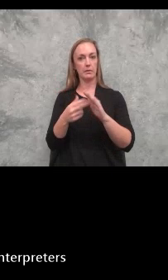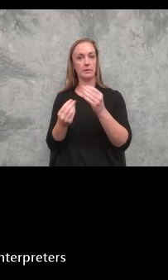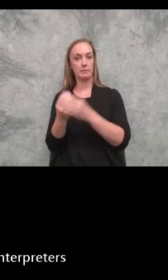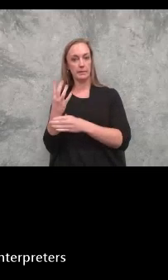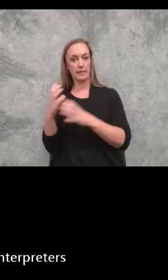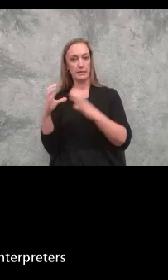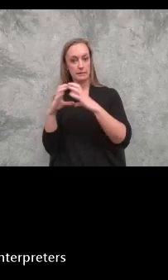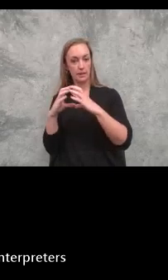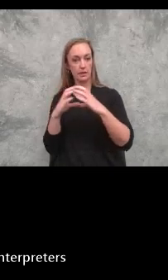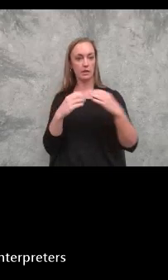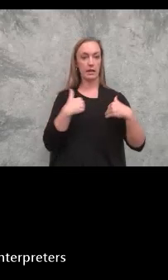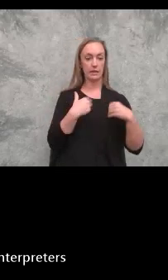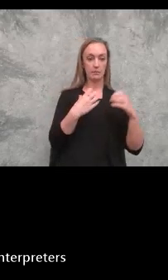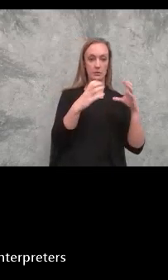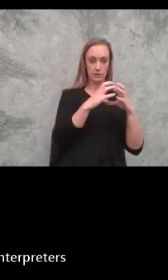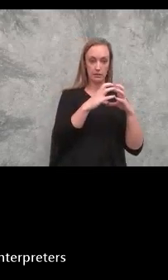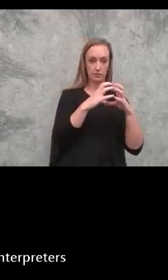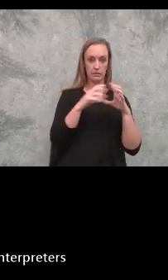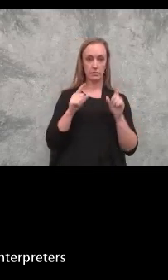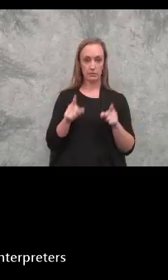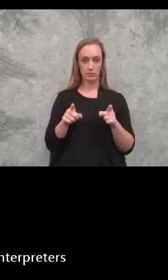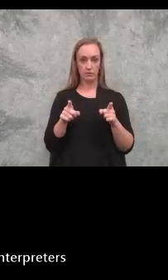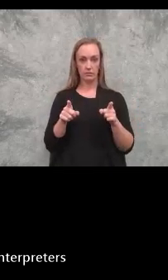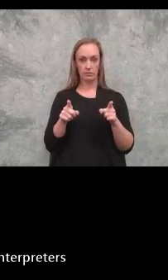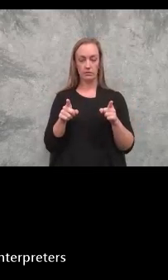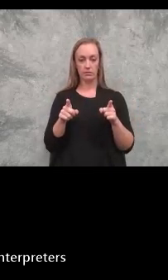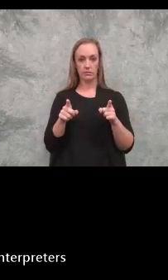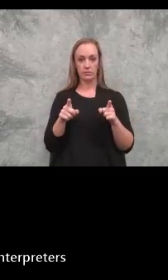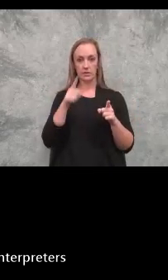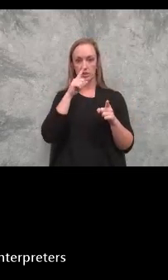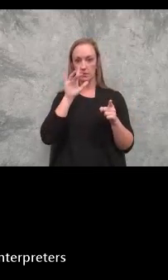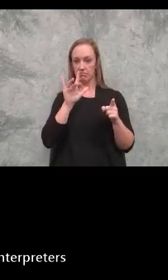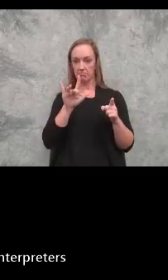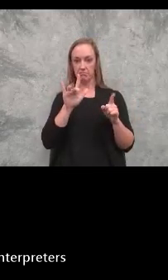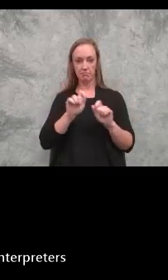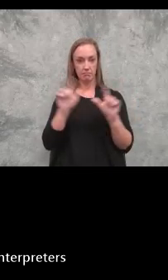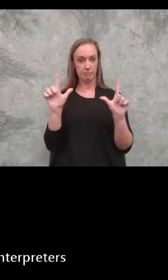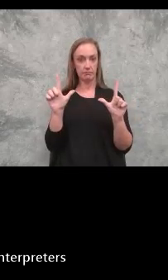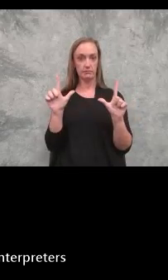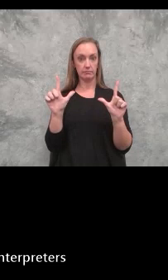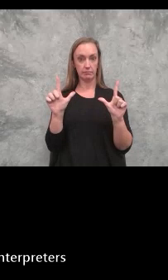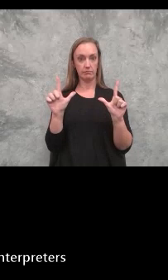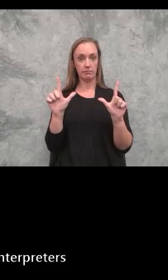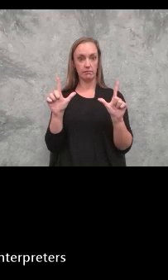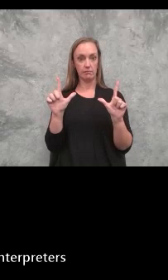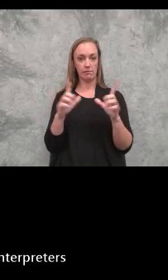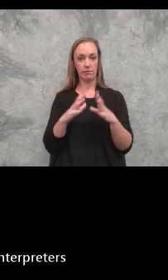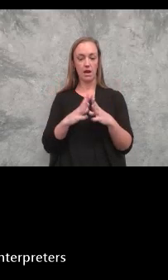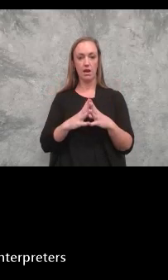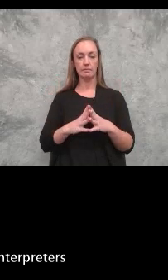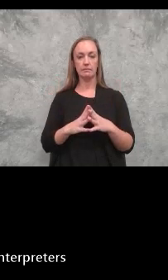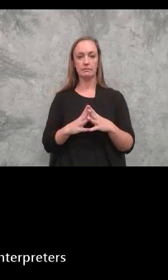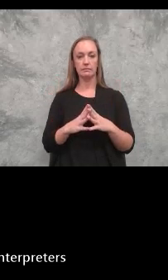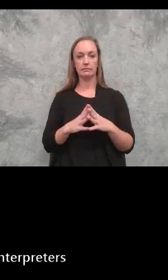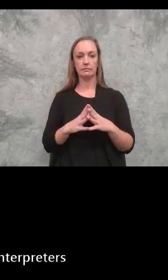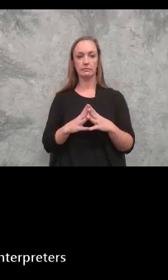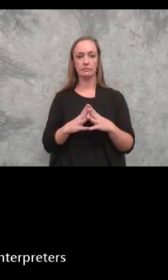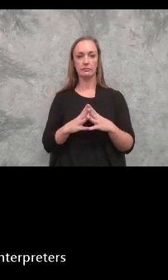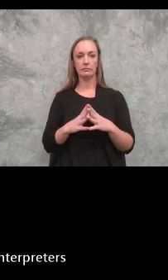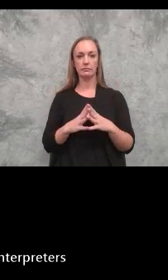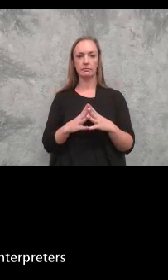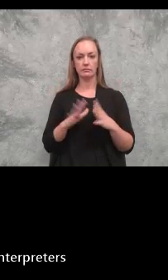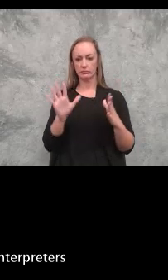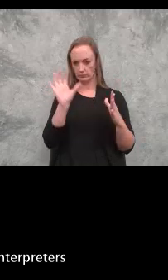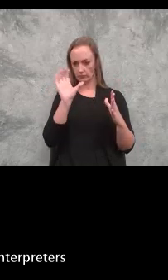and animal cell, okay? So if you'll get into that folder on your tablet and just quickly find that